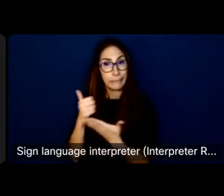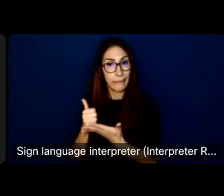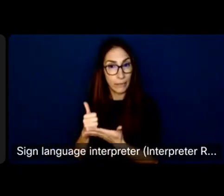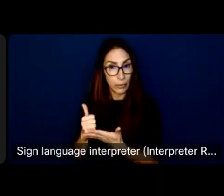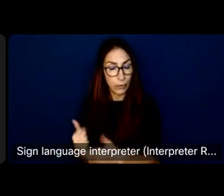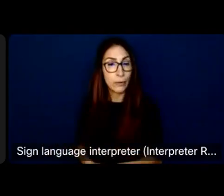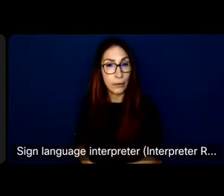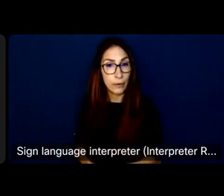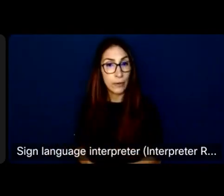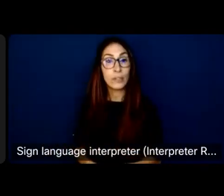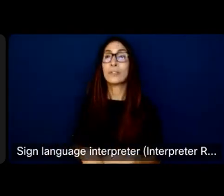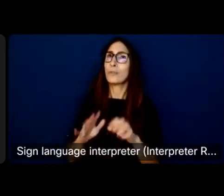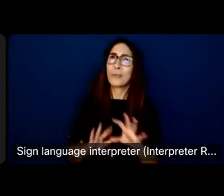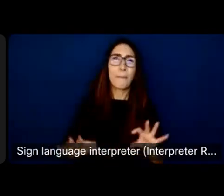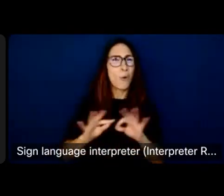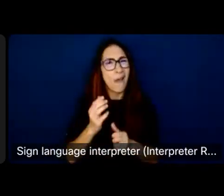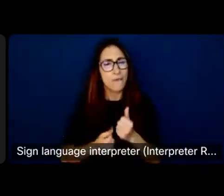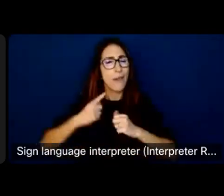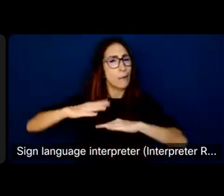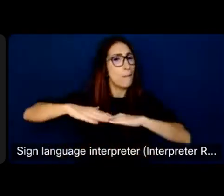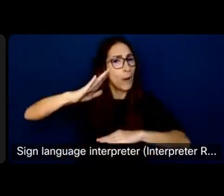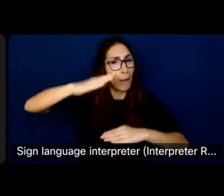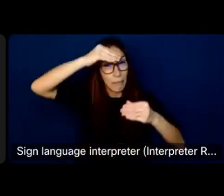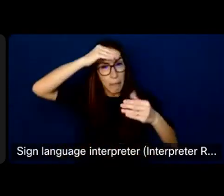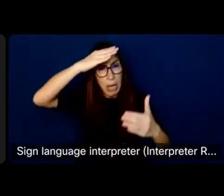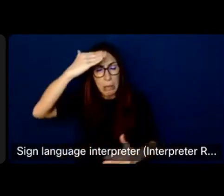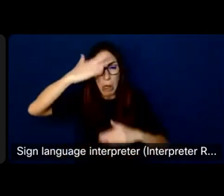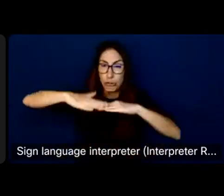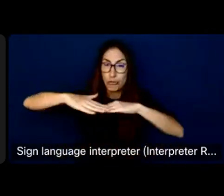HIV and what it is and all of the things that I've talked